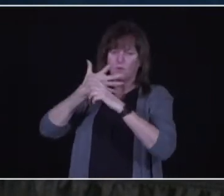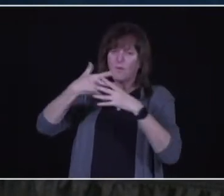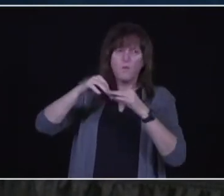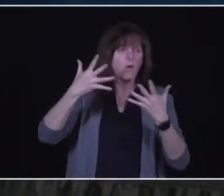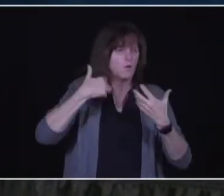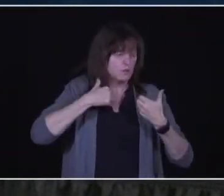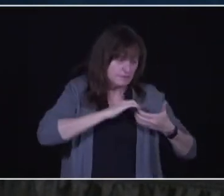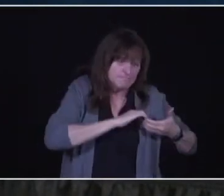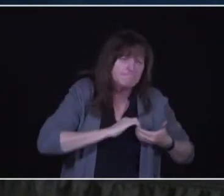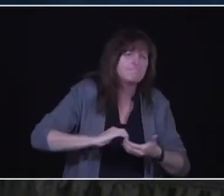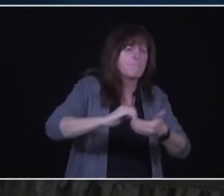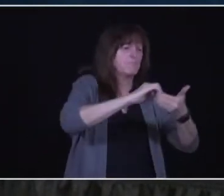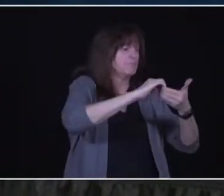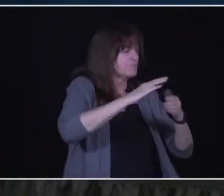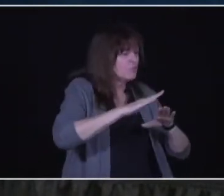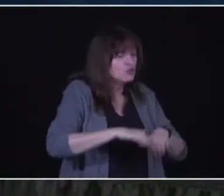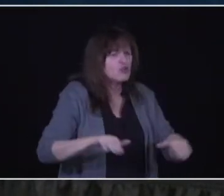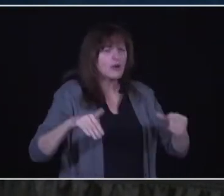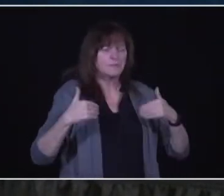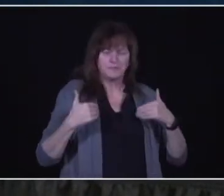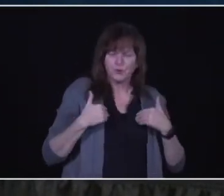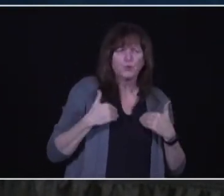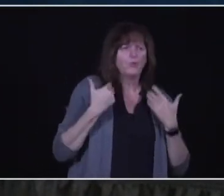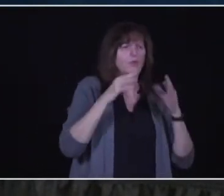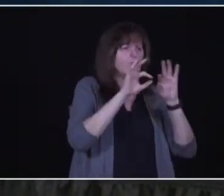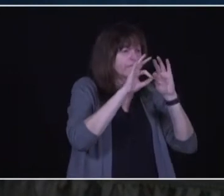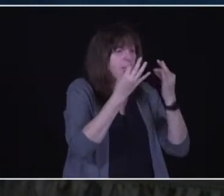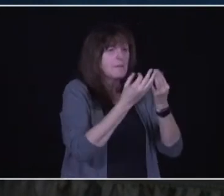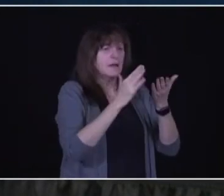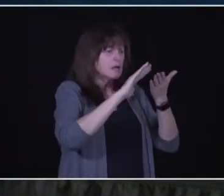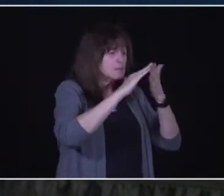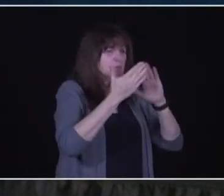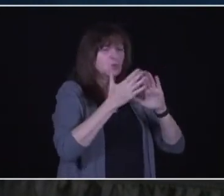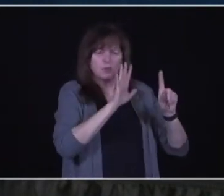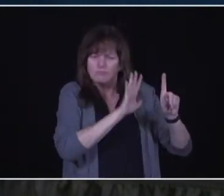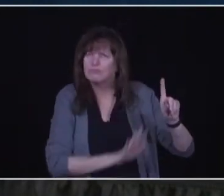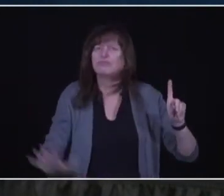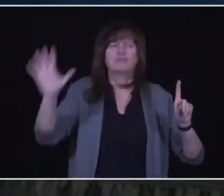children, youth, families and communities in every part of Ontario are depending on this collaborative effort